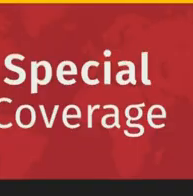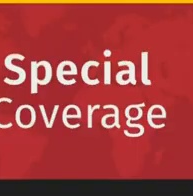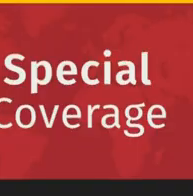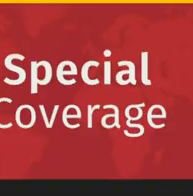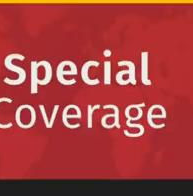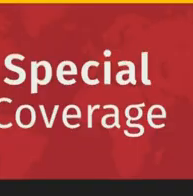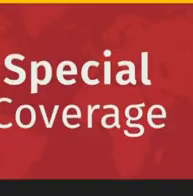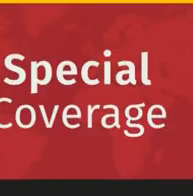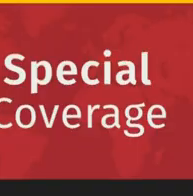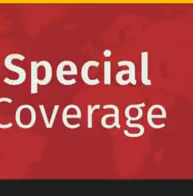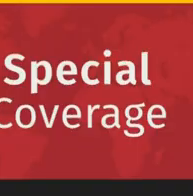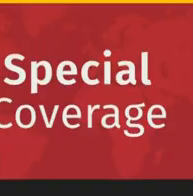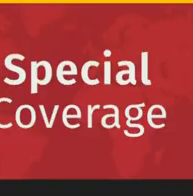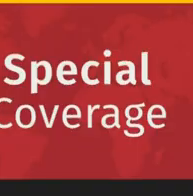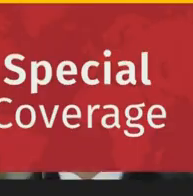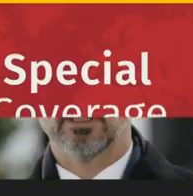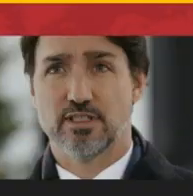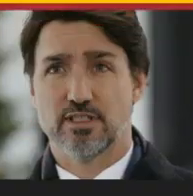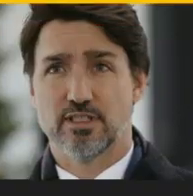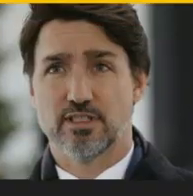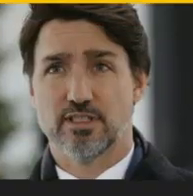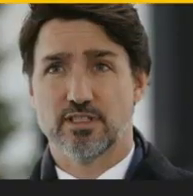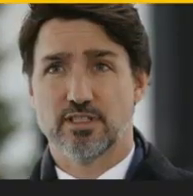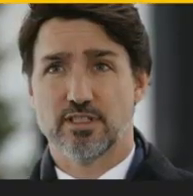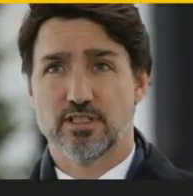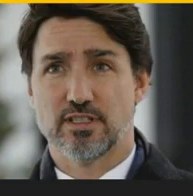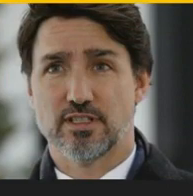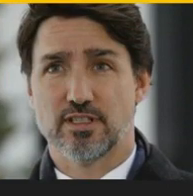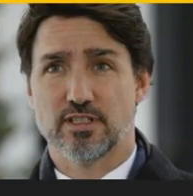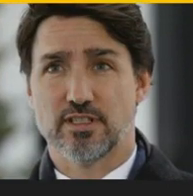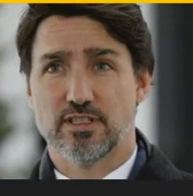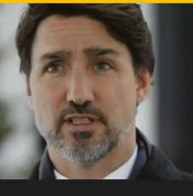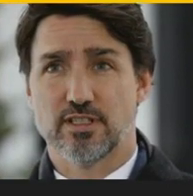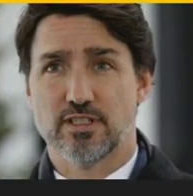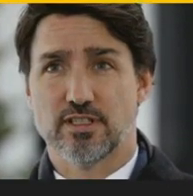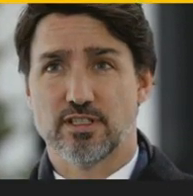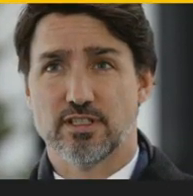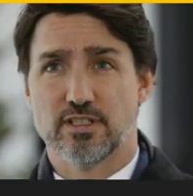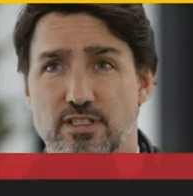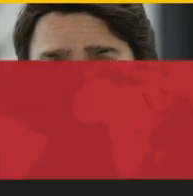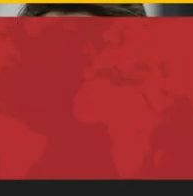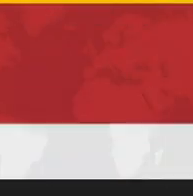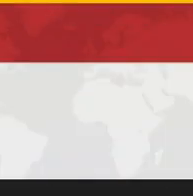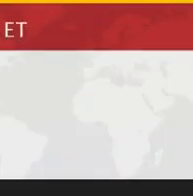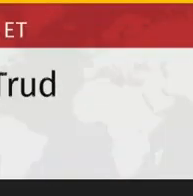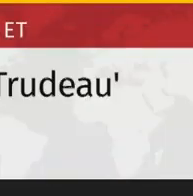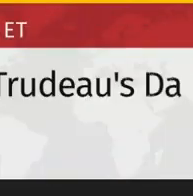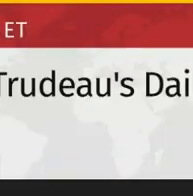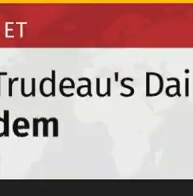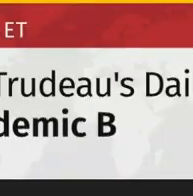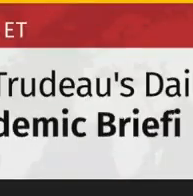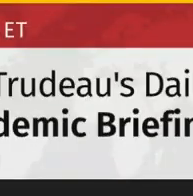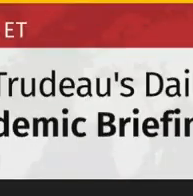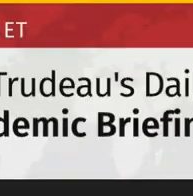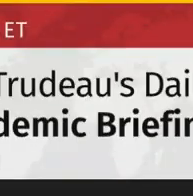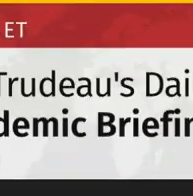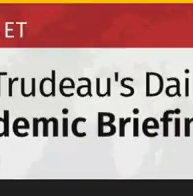SO WE HEARD THAT TIME AND AGAIN FROM DR. TAM IN THE EARLY DAYS